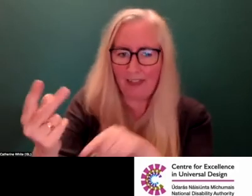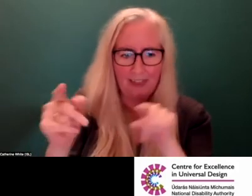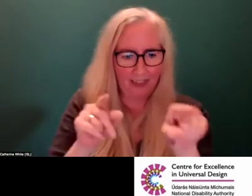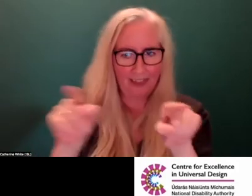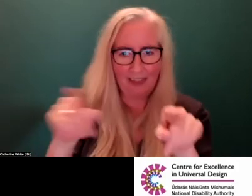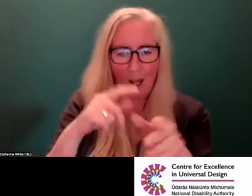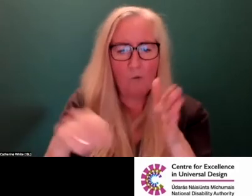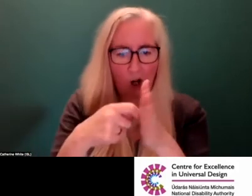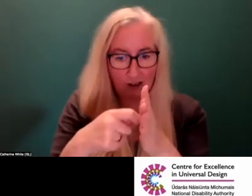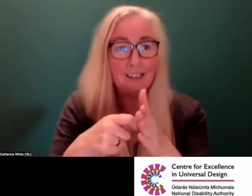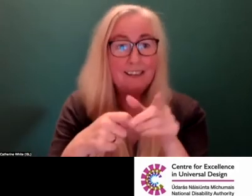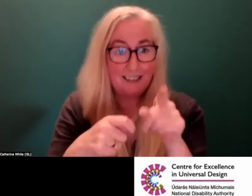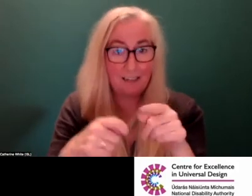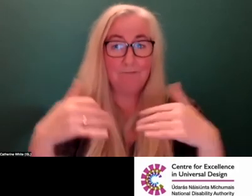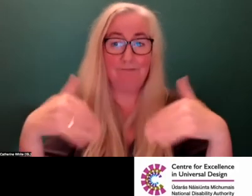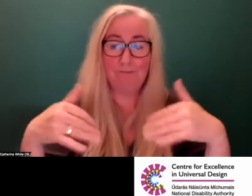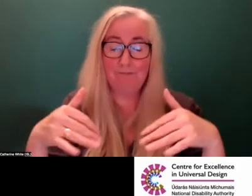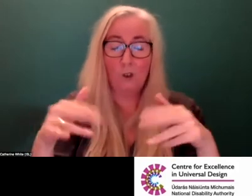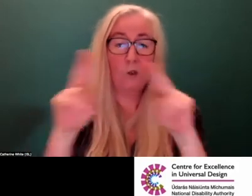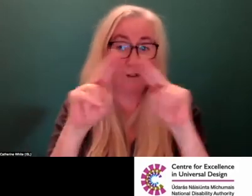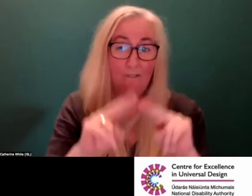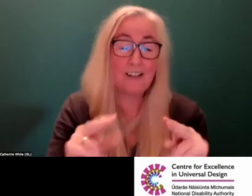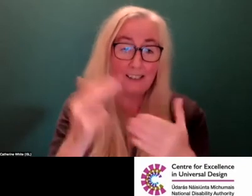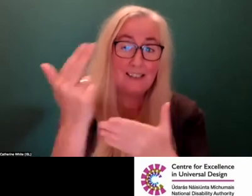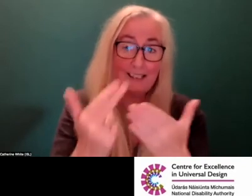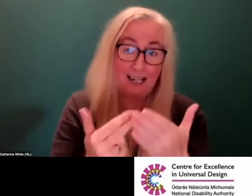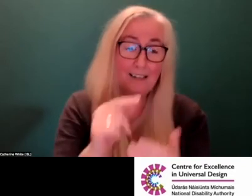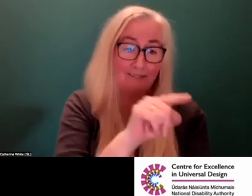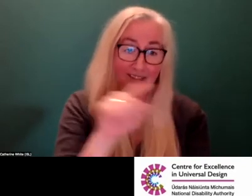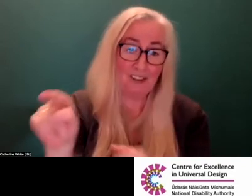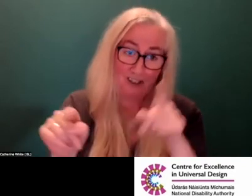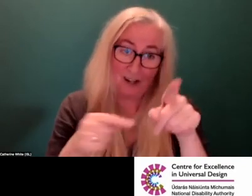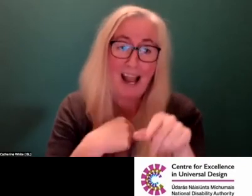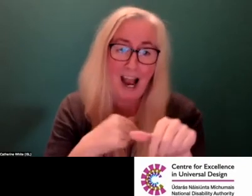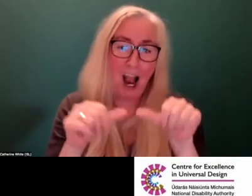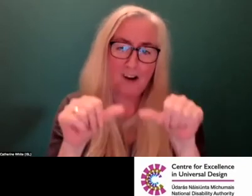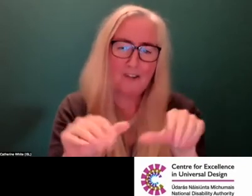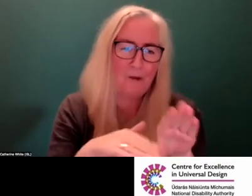those projects that I think was able to drive really, really great design. Okay, I have to say, I agree with you there.